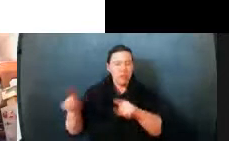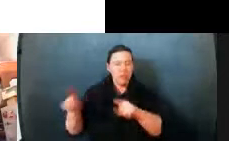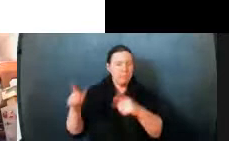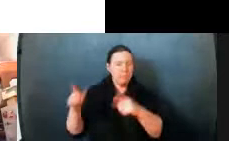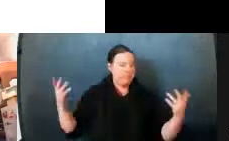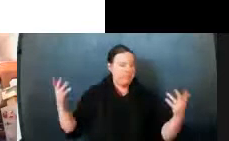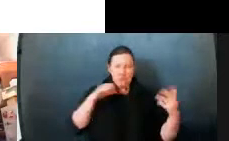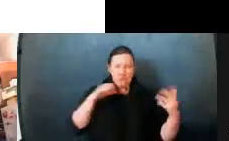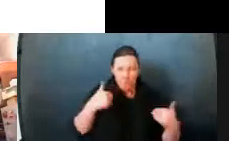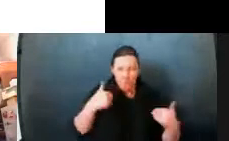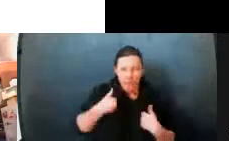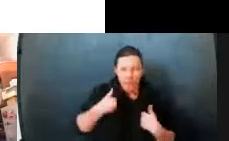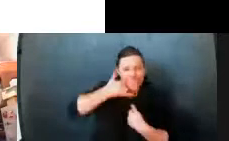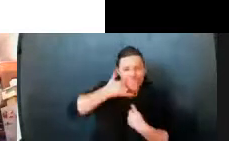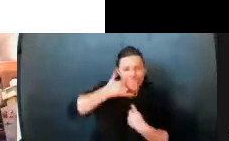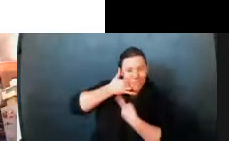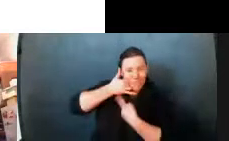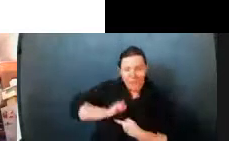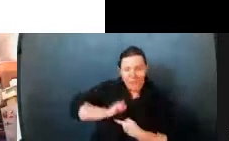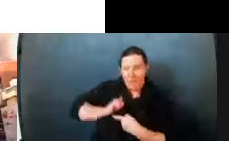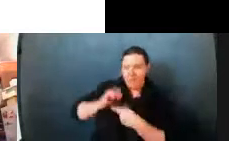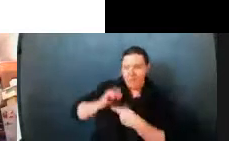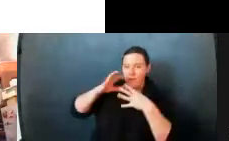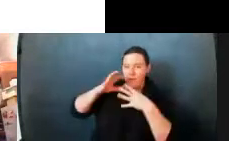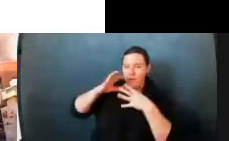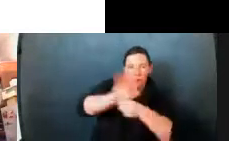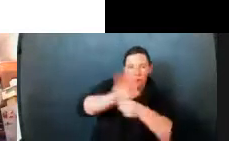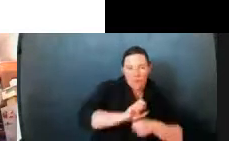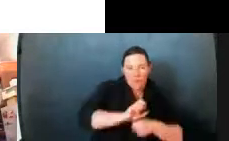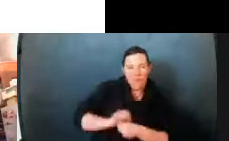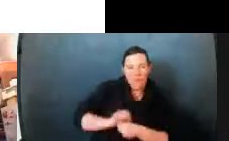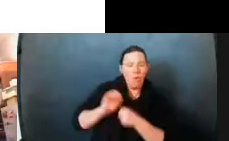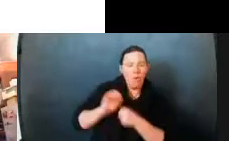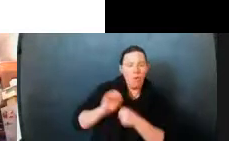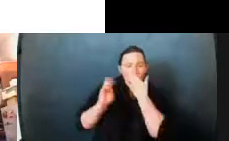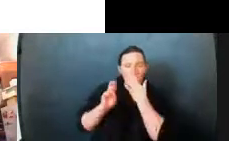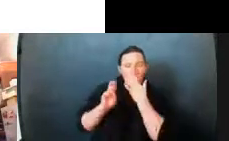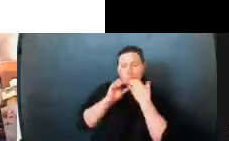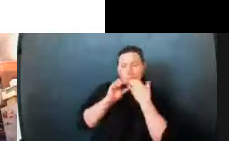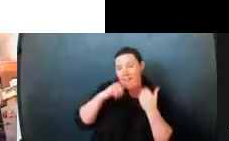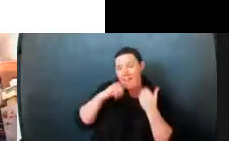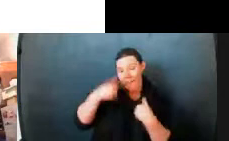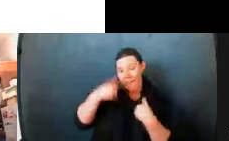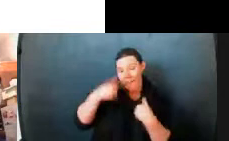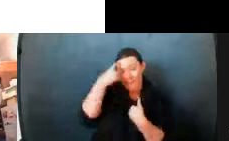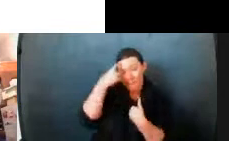to coordinate that care. They might not have the mental capabilities of doing that.